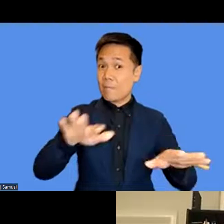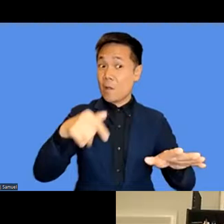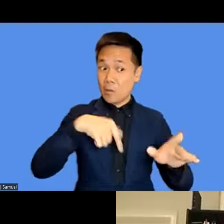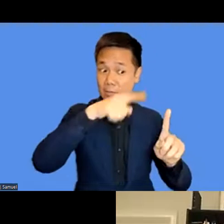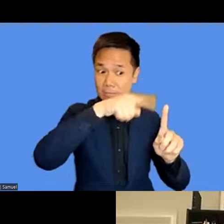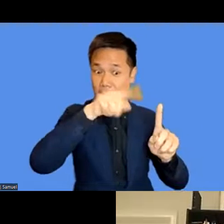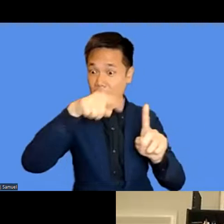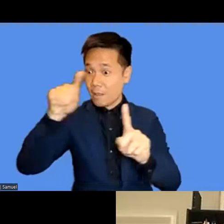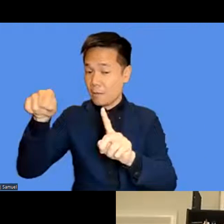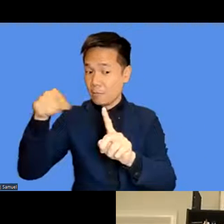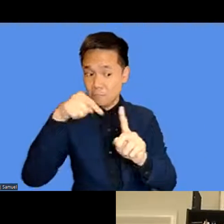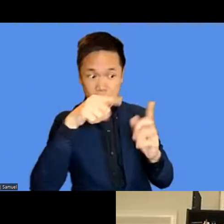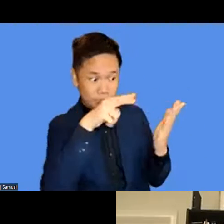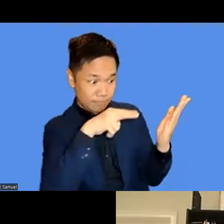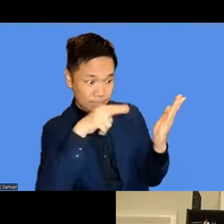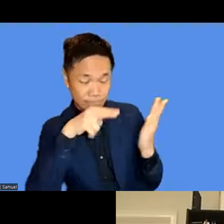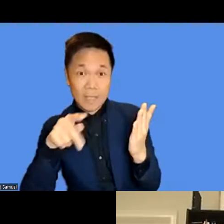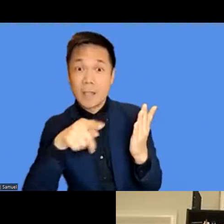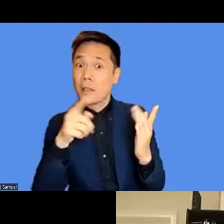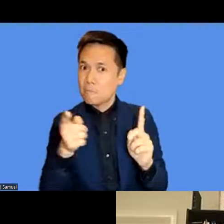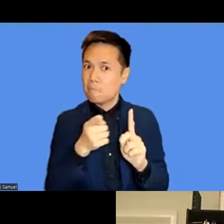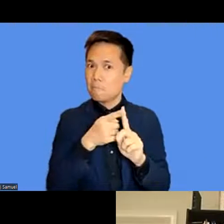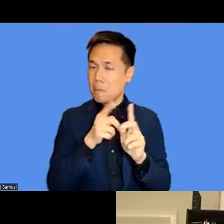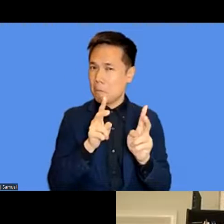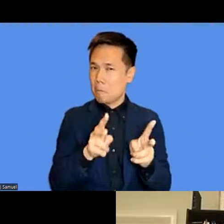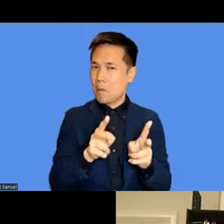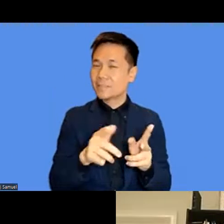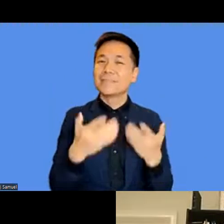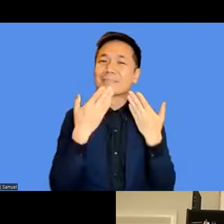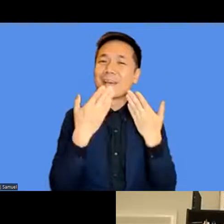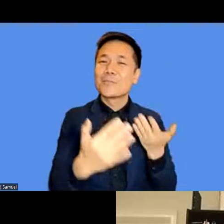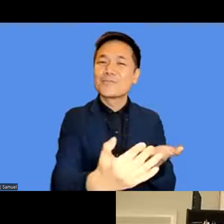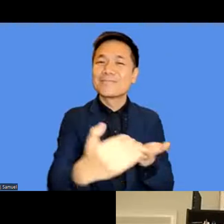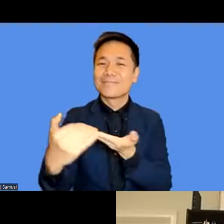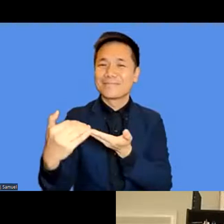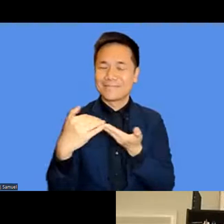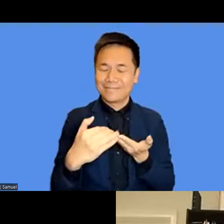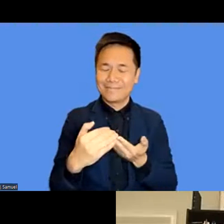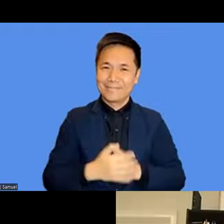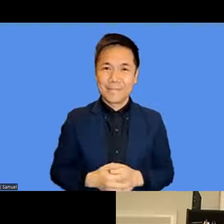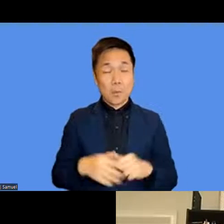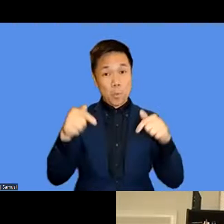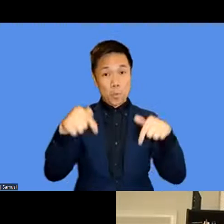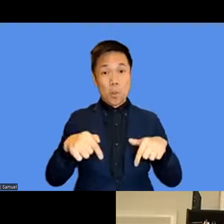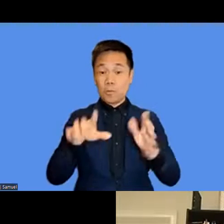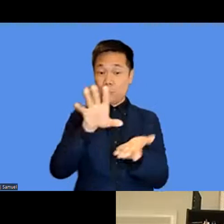And we really do value these partnerships in moving this forward. The event will be recorded and shared later.